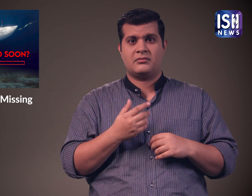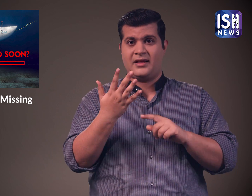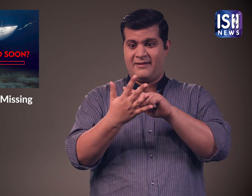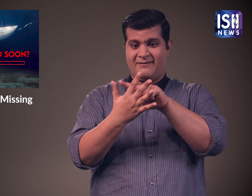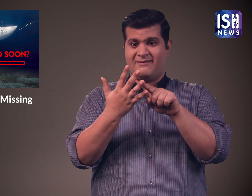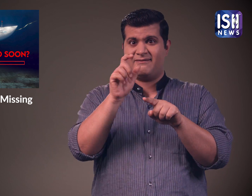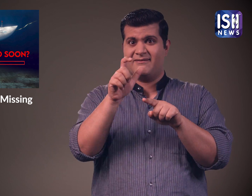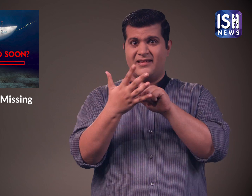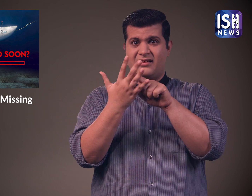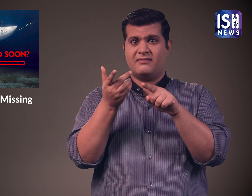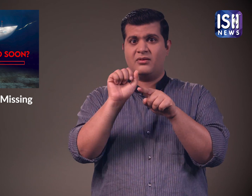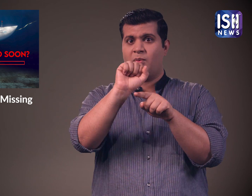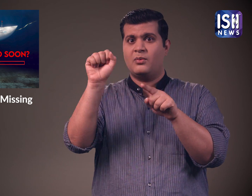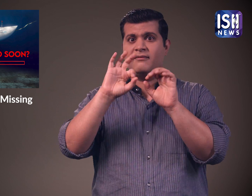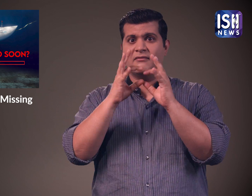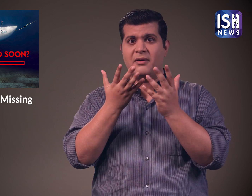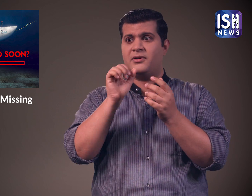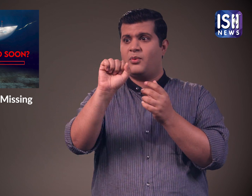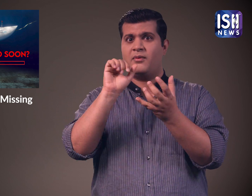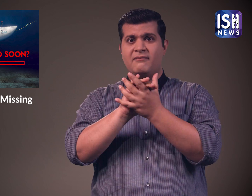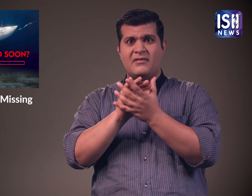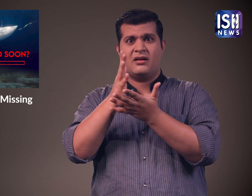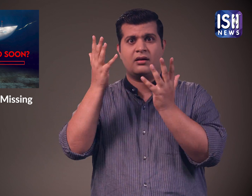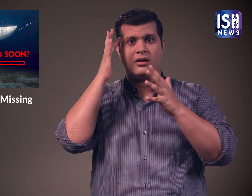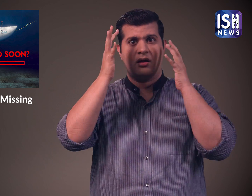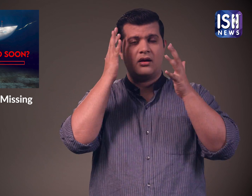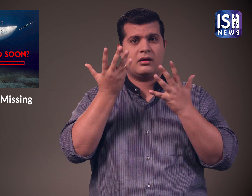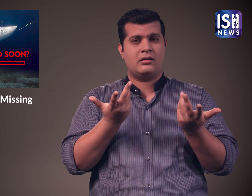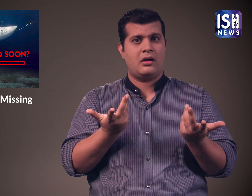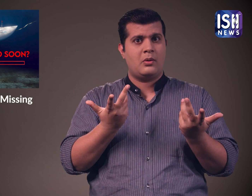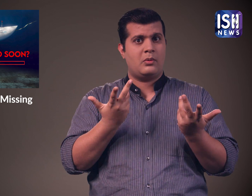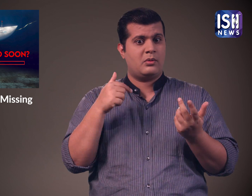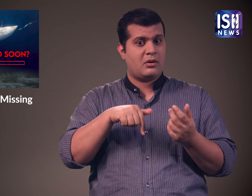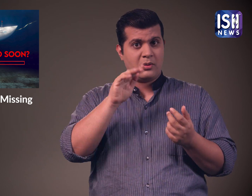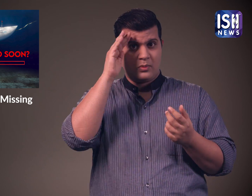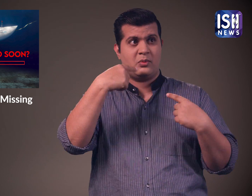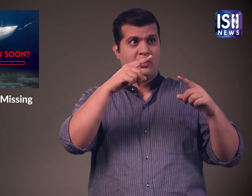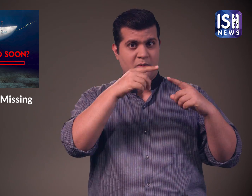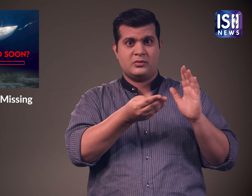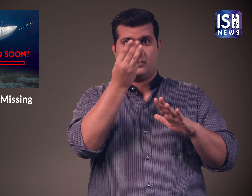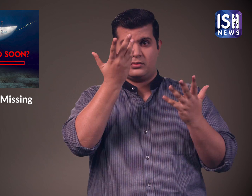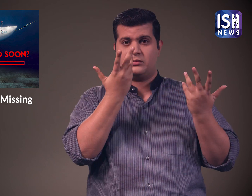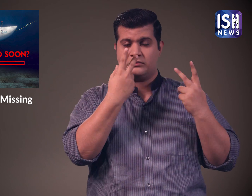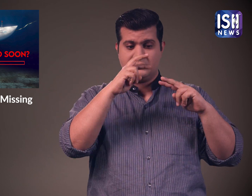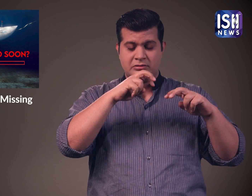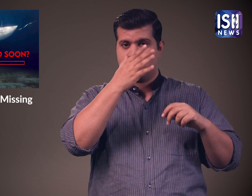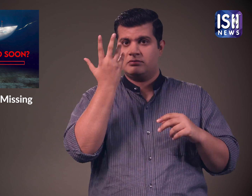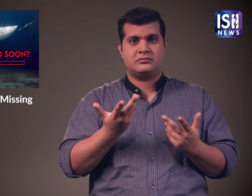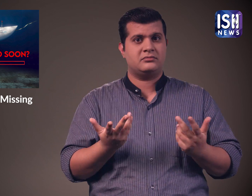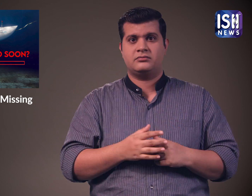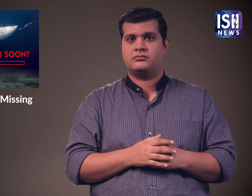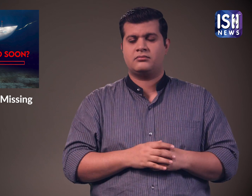The friends and family of those aboard are very worried as rescue operations are going on.